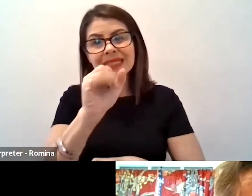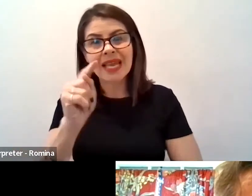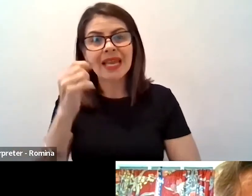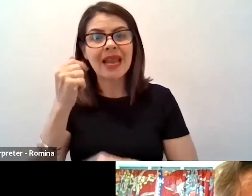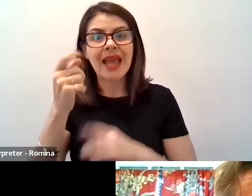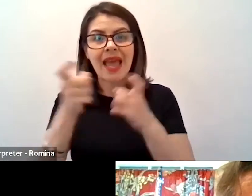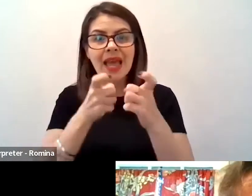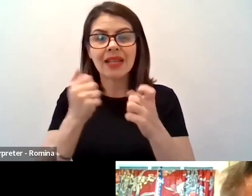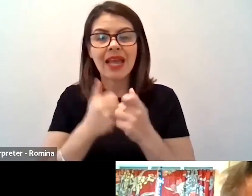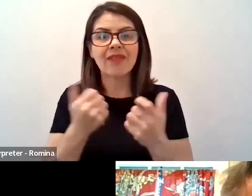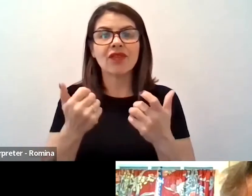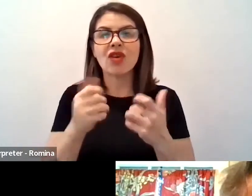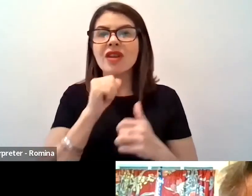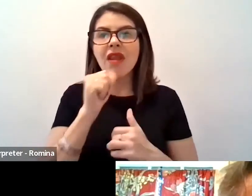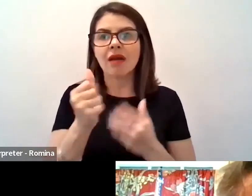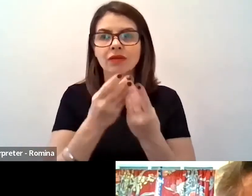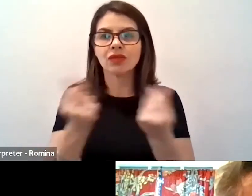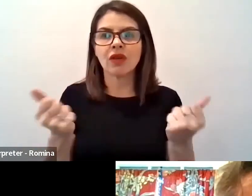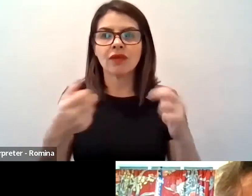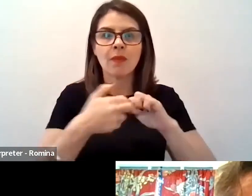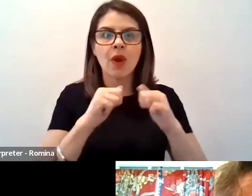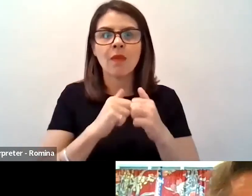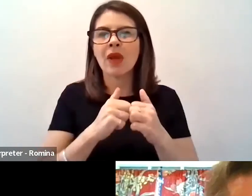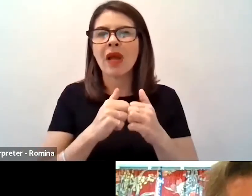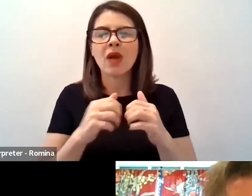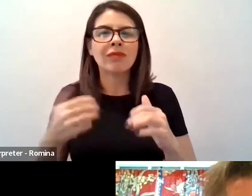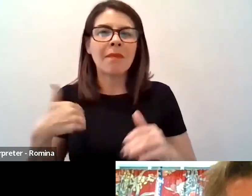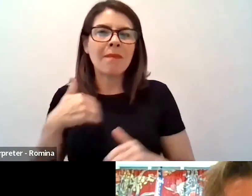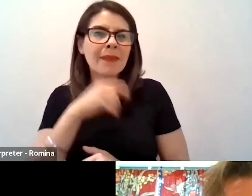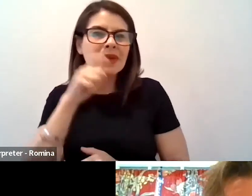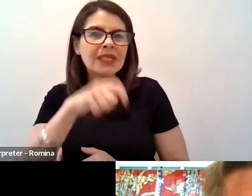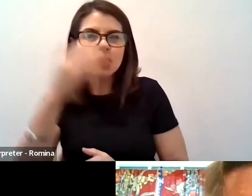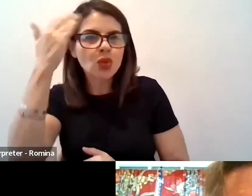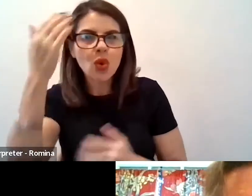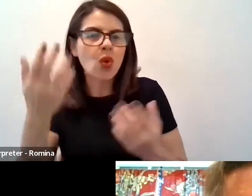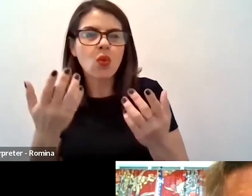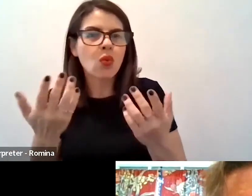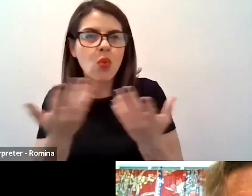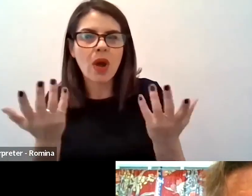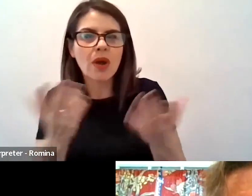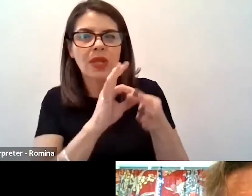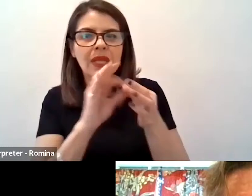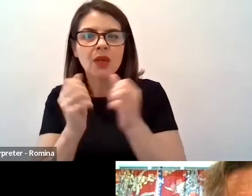What do members need to know about the process if something's been raised and what happens afterwards?